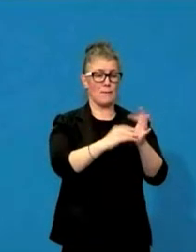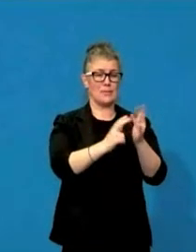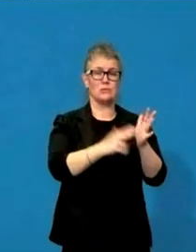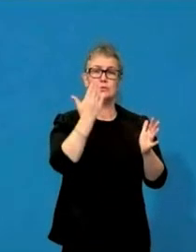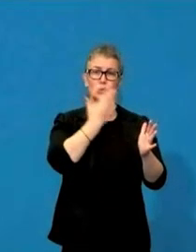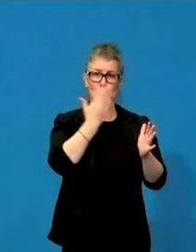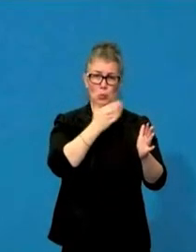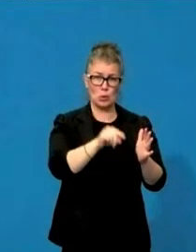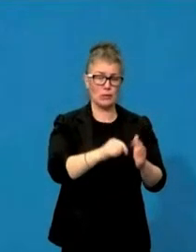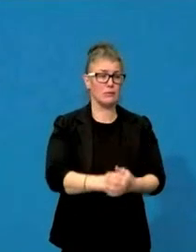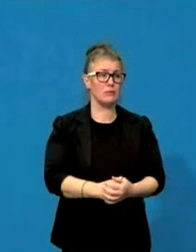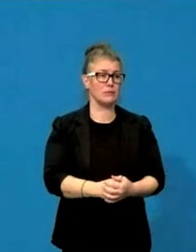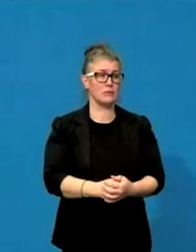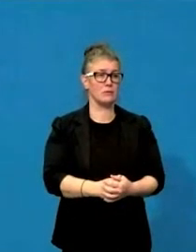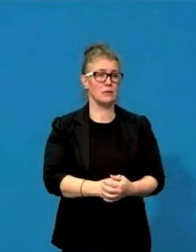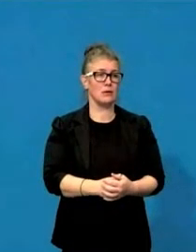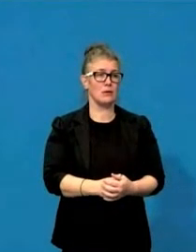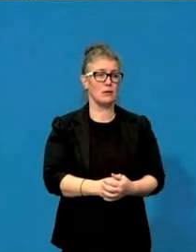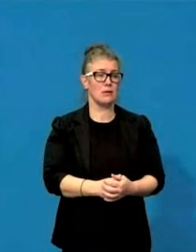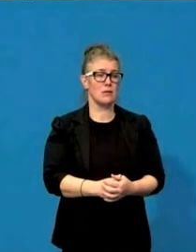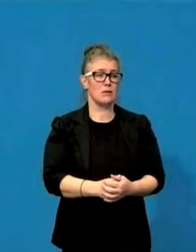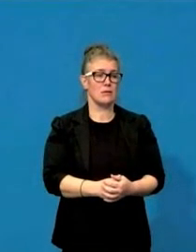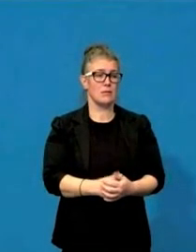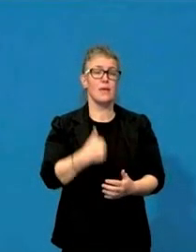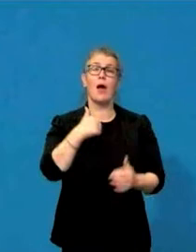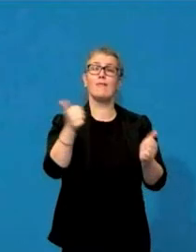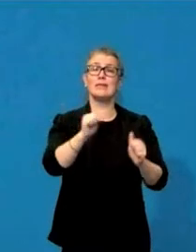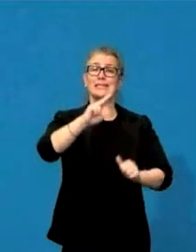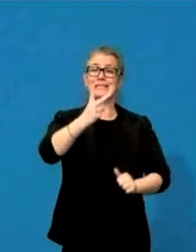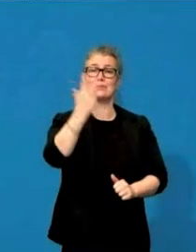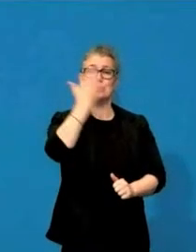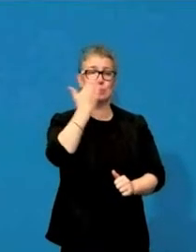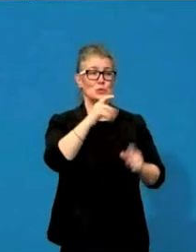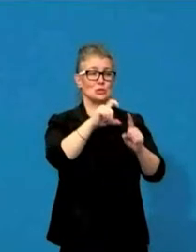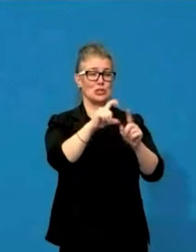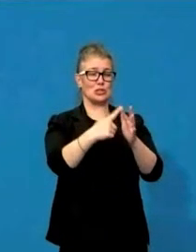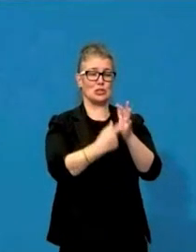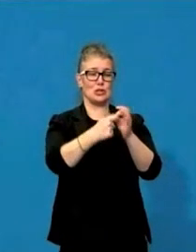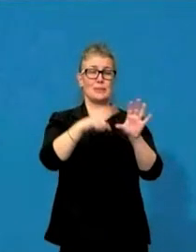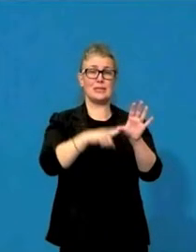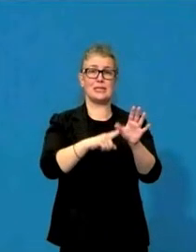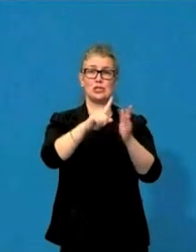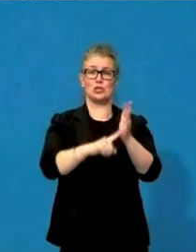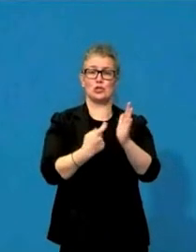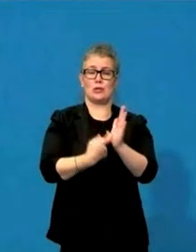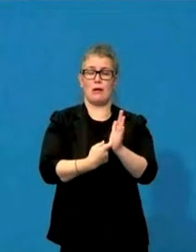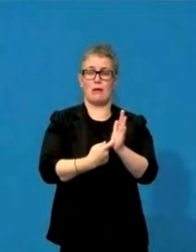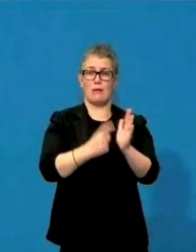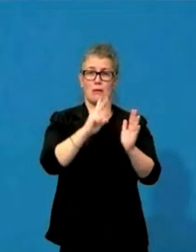I completed my high school at Derby Junior High and then went down to Applecross Senior